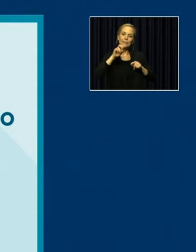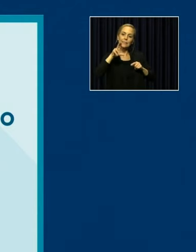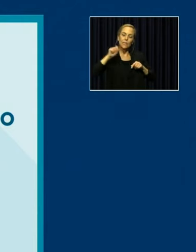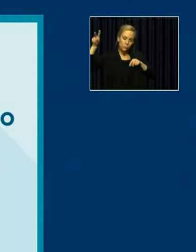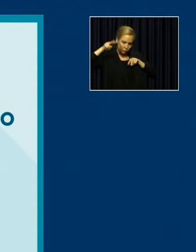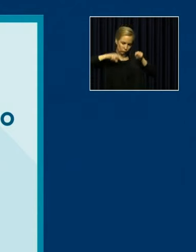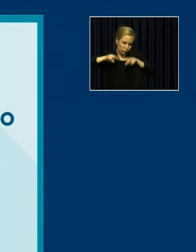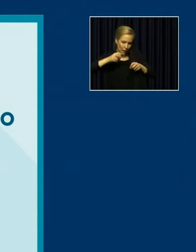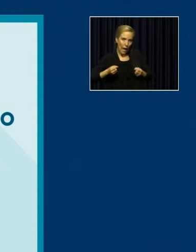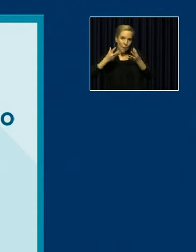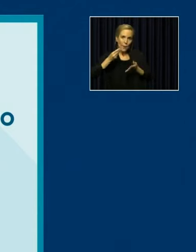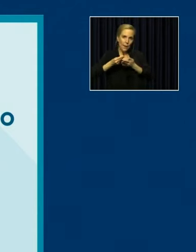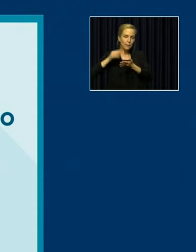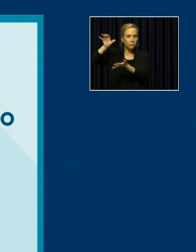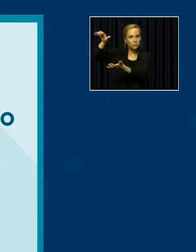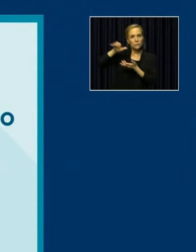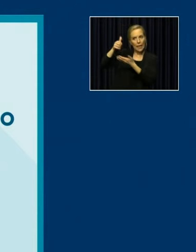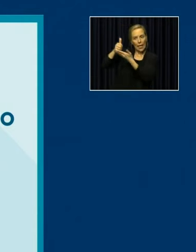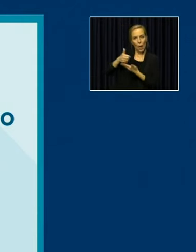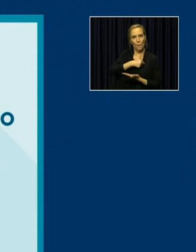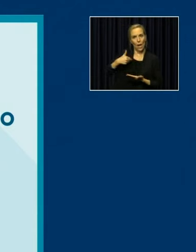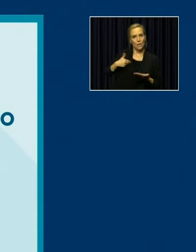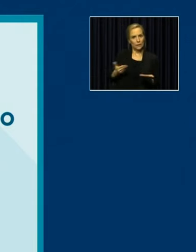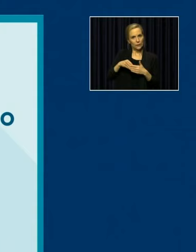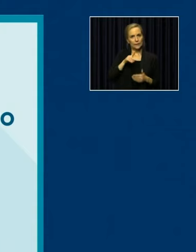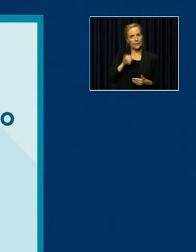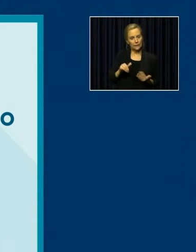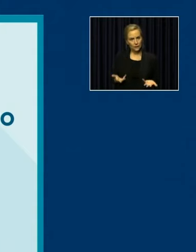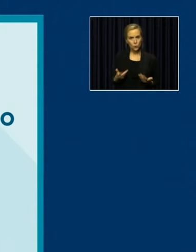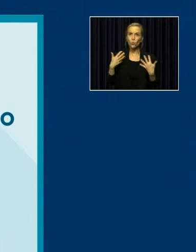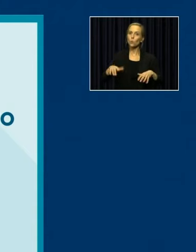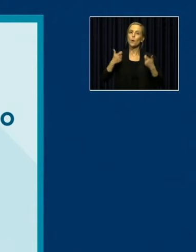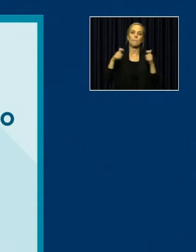PLACE. I CAN TELL YOU SOMEBODY LEFT ME ONE OF THE NICEST MESSAGES THEY